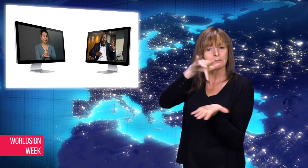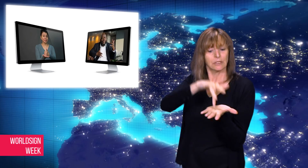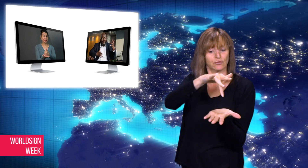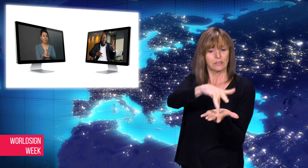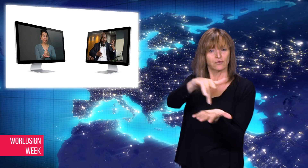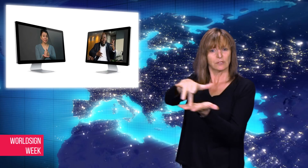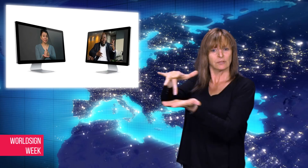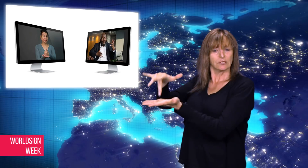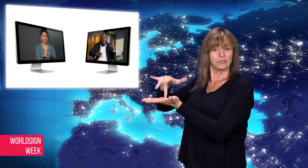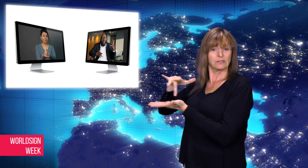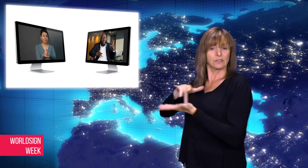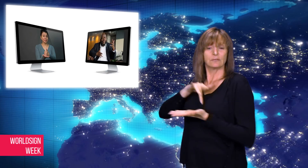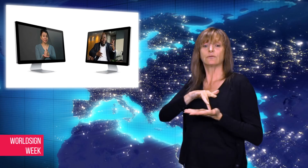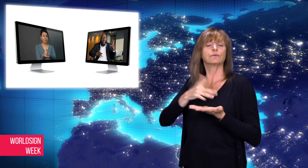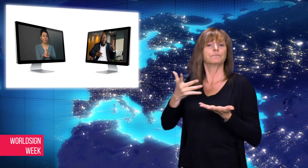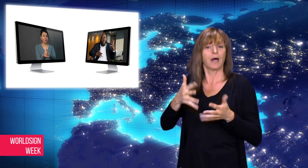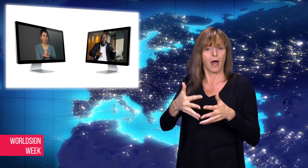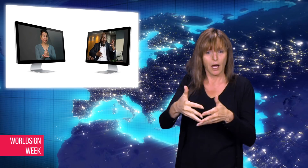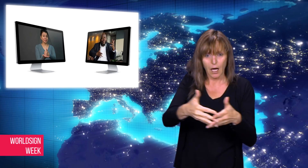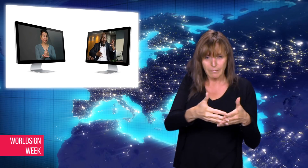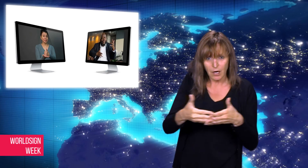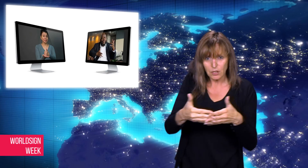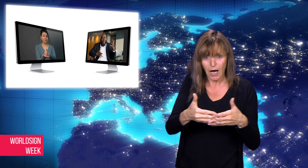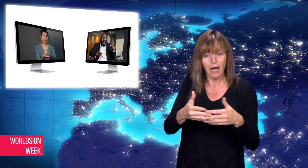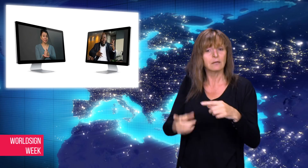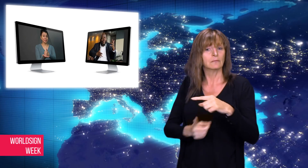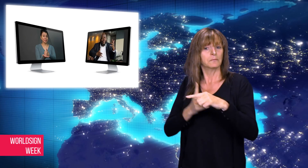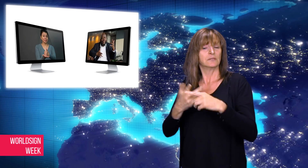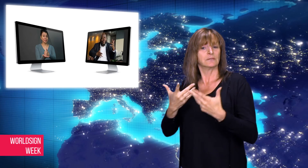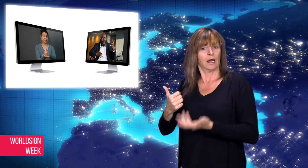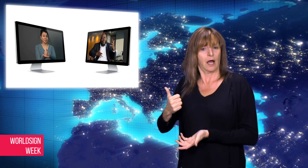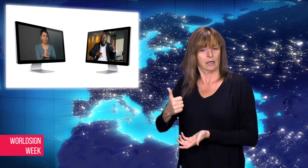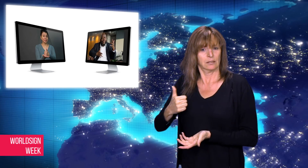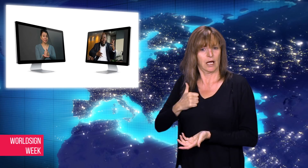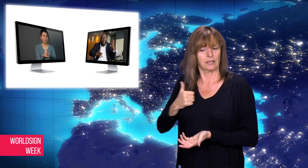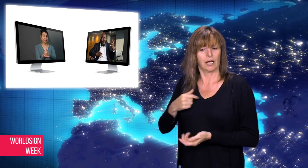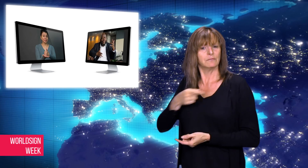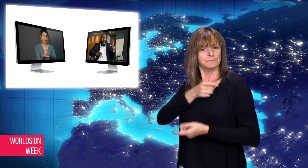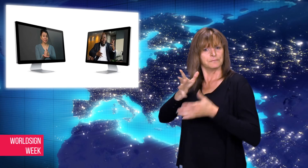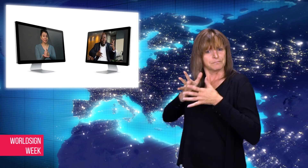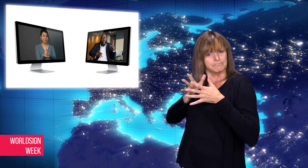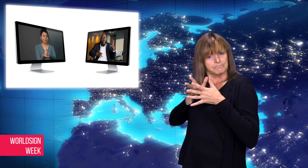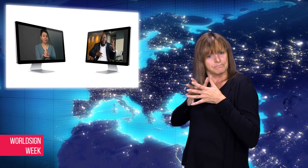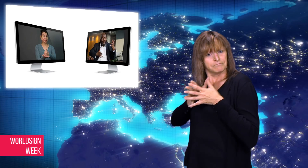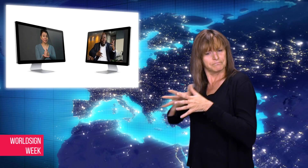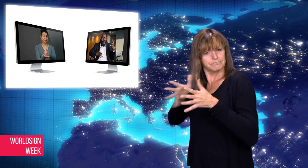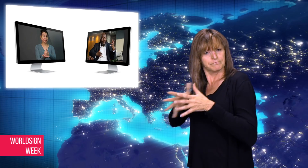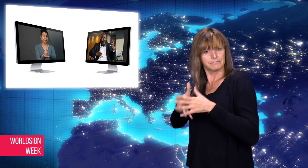with ConnectDirect to offer sign